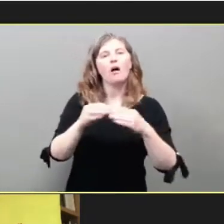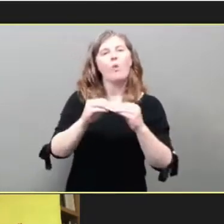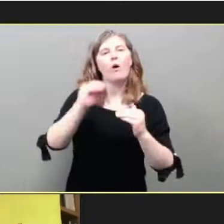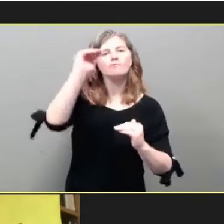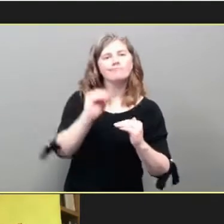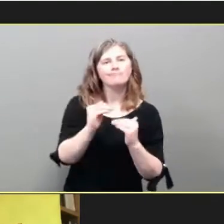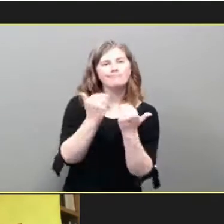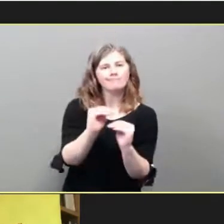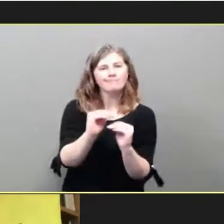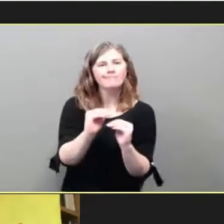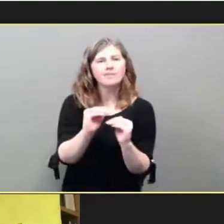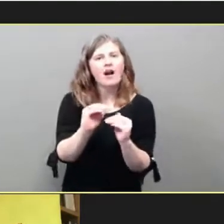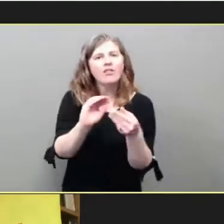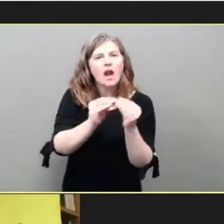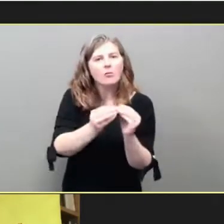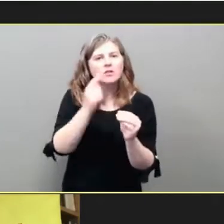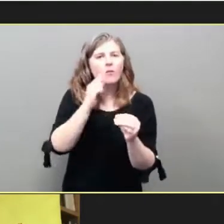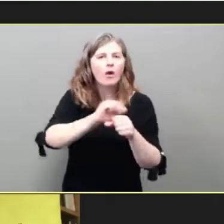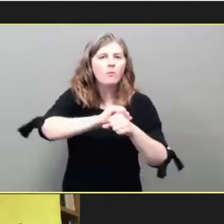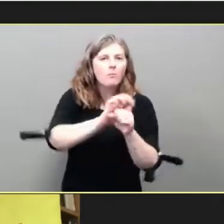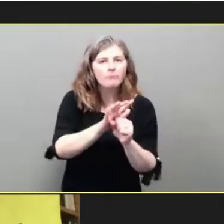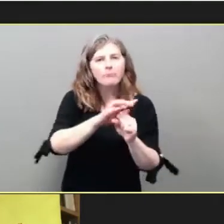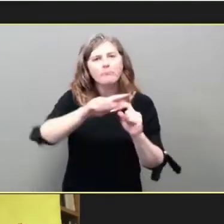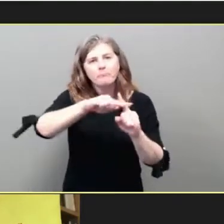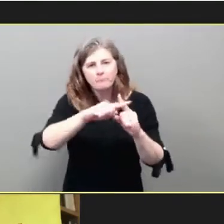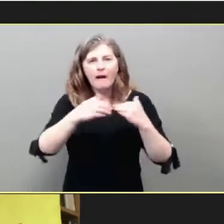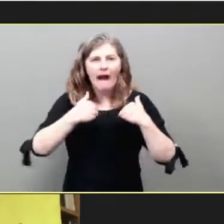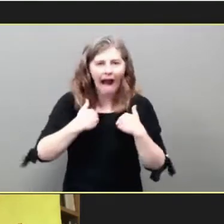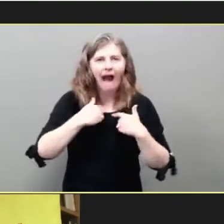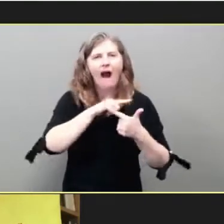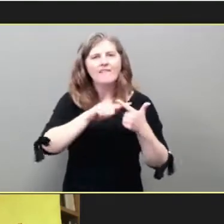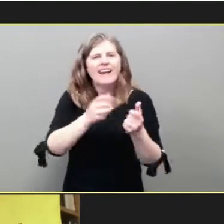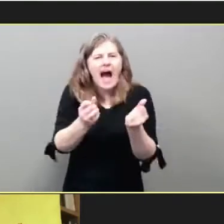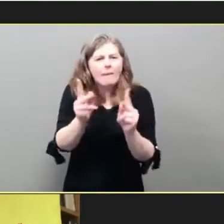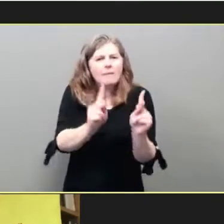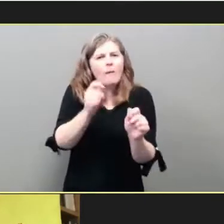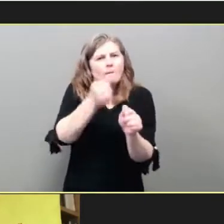points. They're both test positivity increases per 100,000. So those three